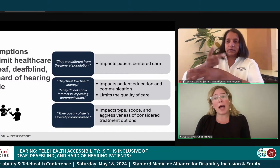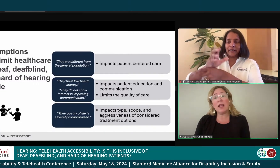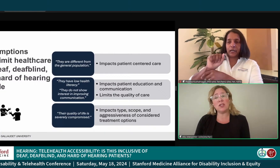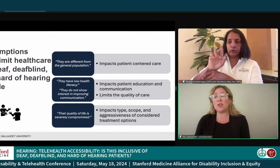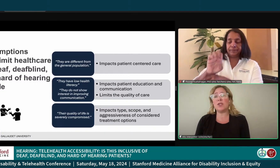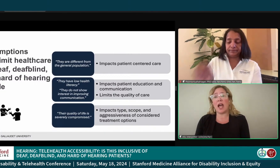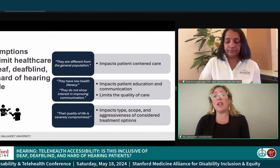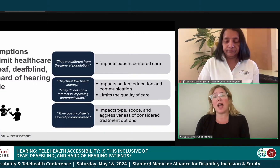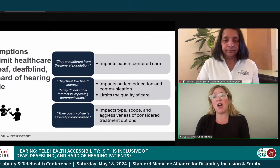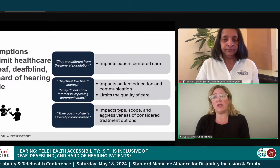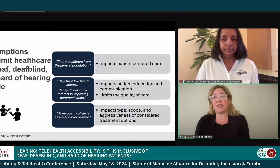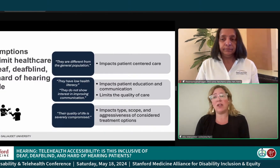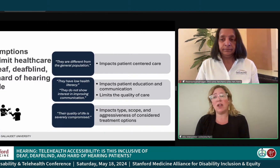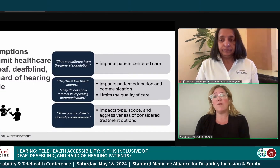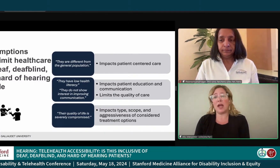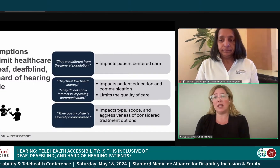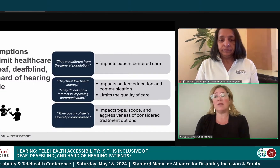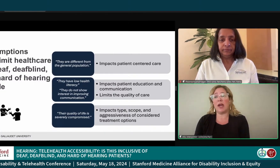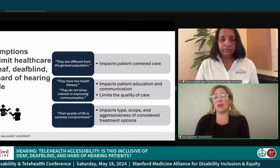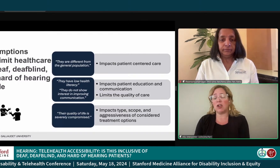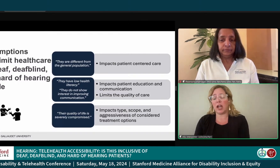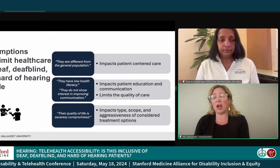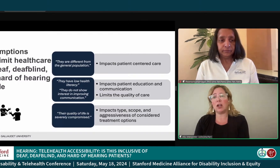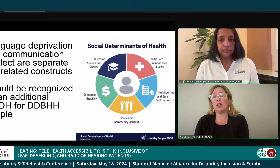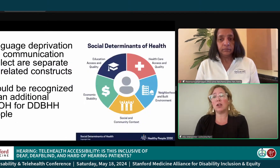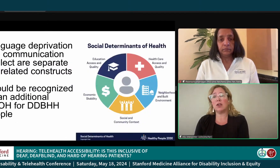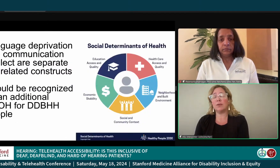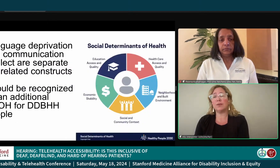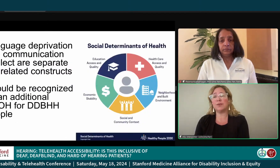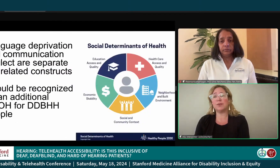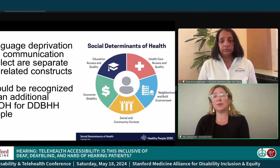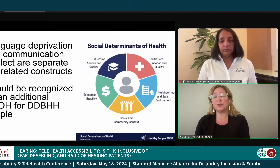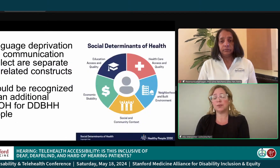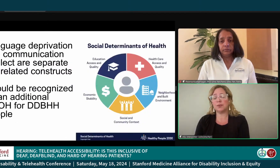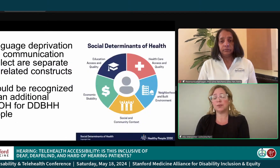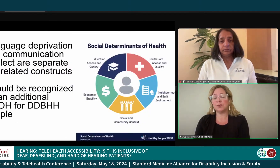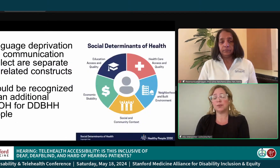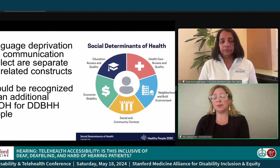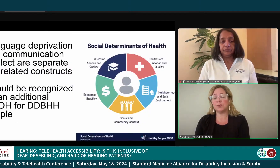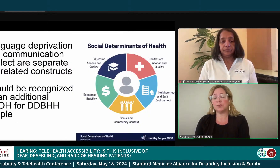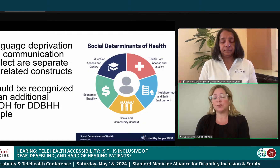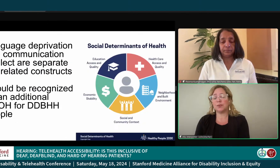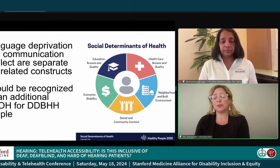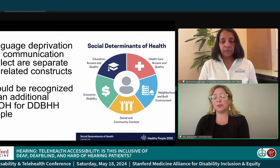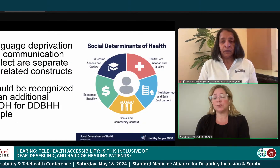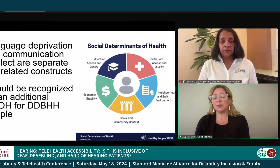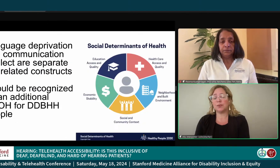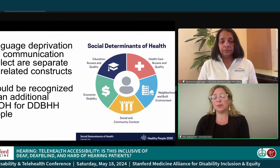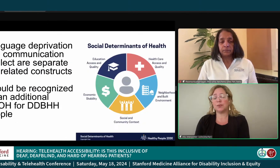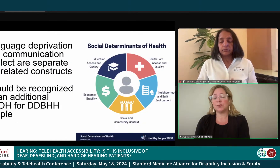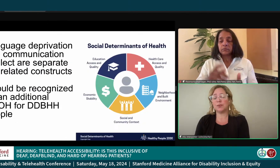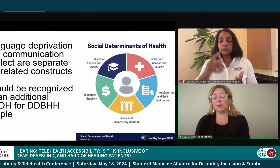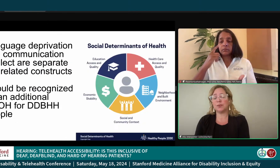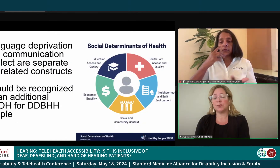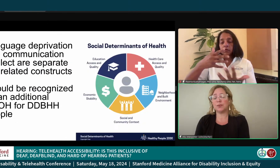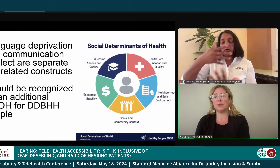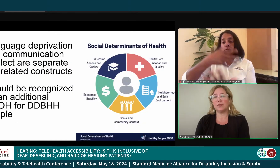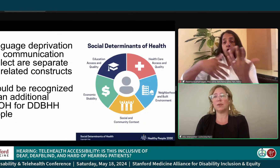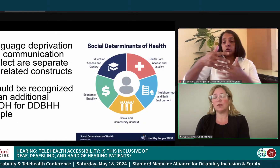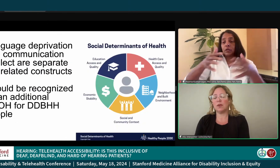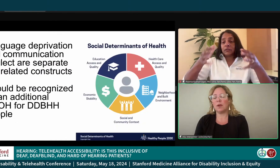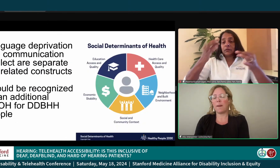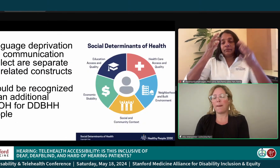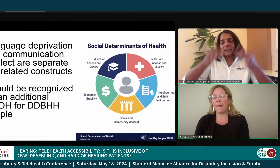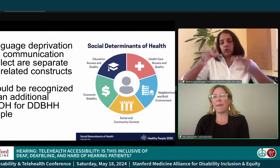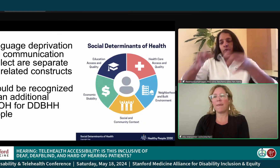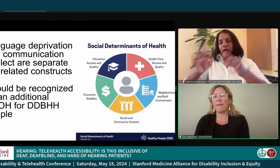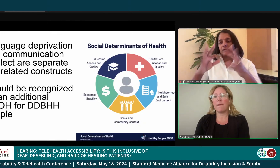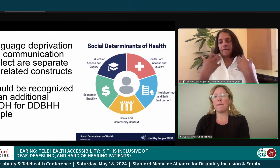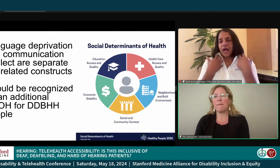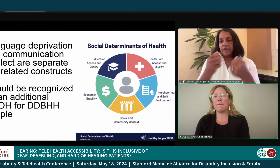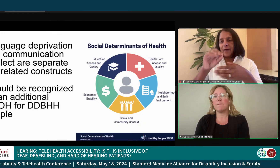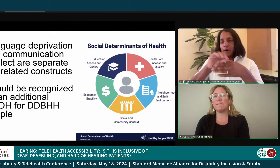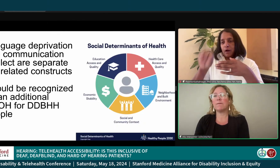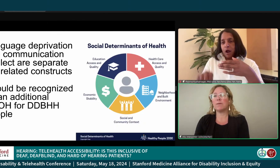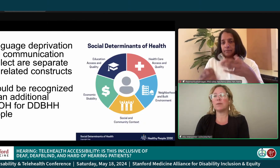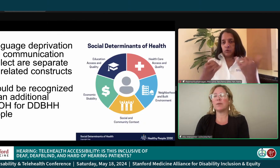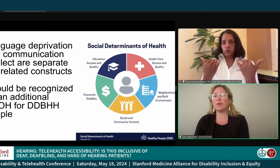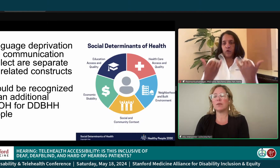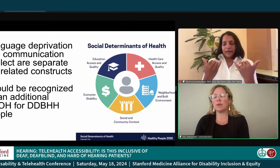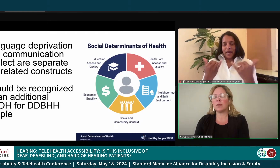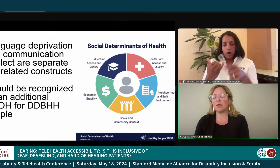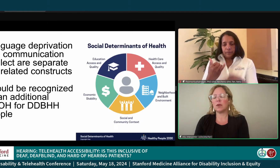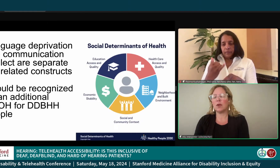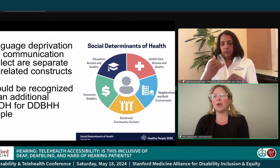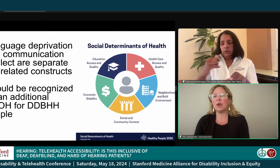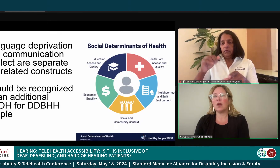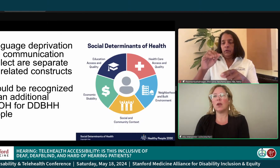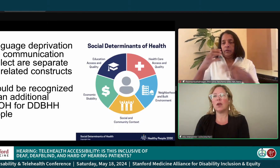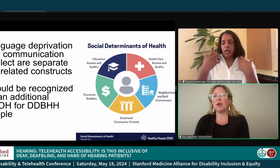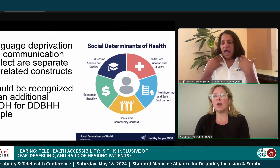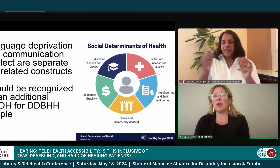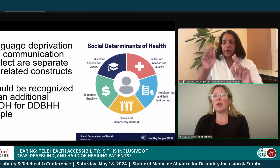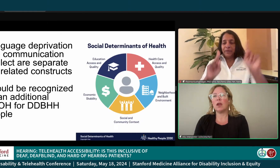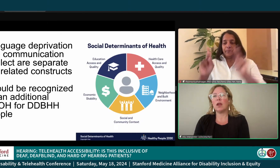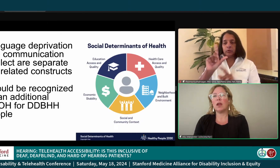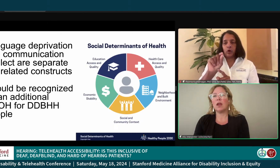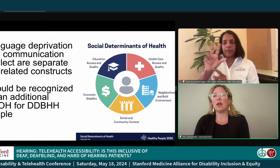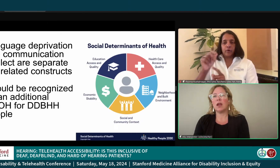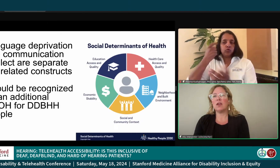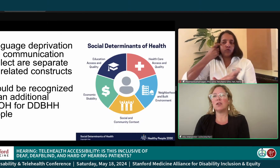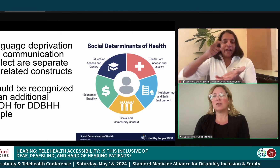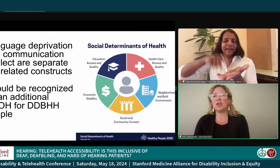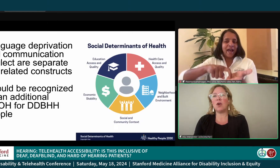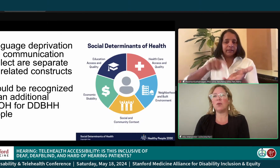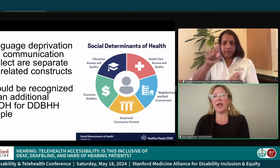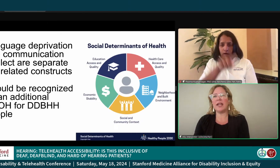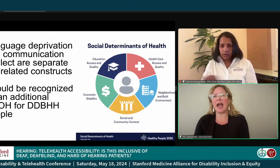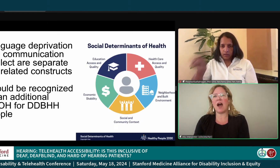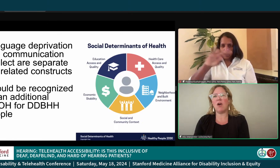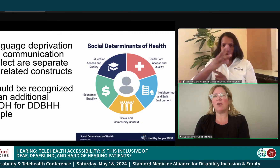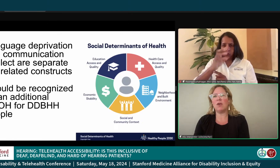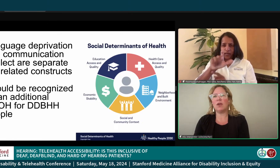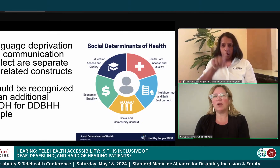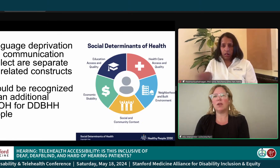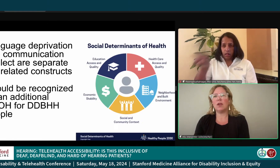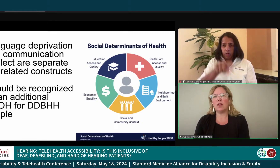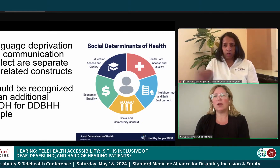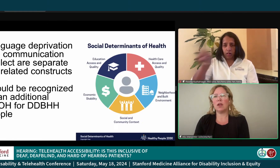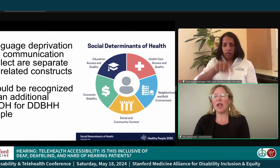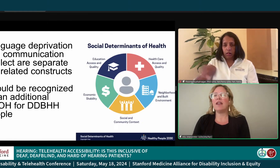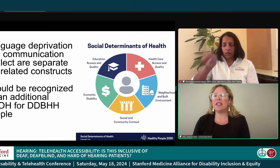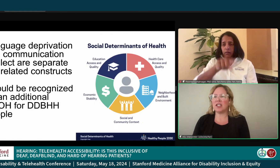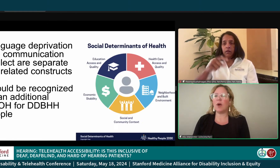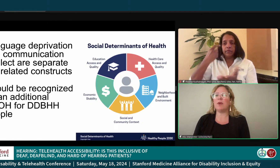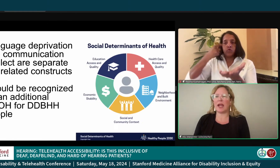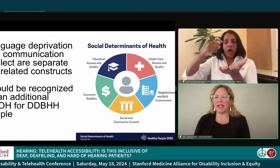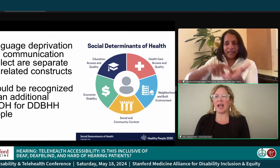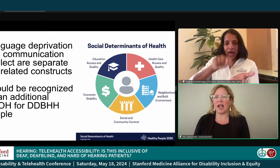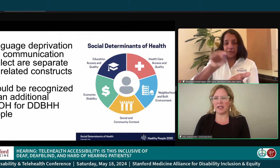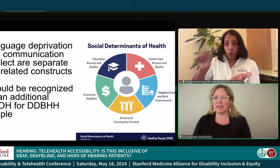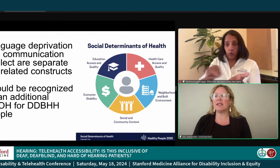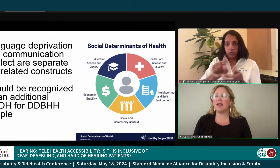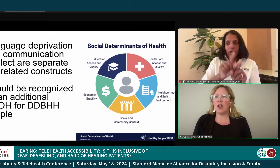well as through telehealth medical care. So right now, this is what we recognized